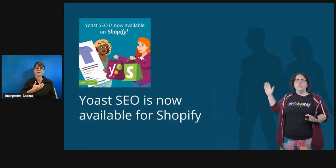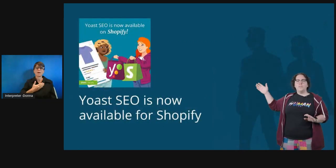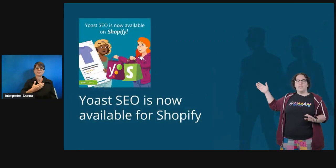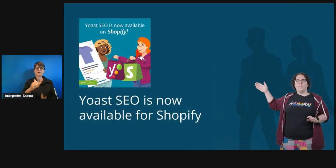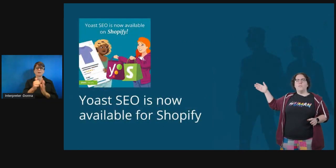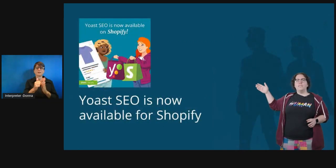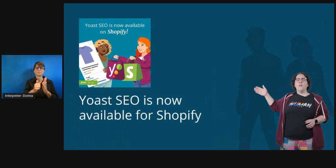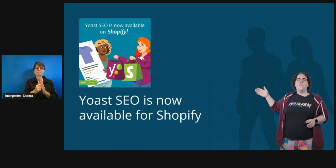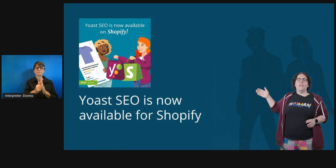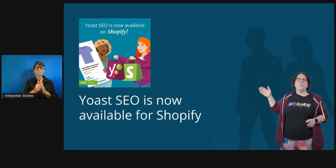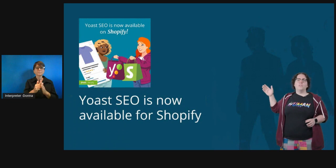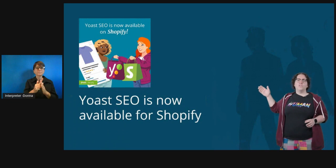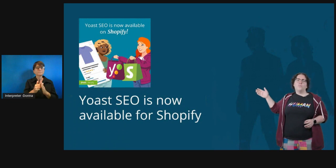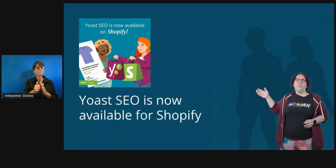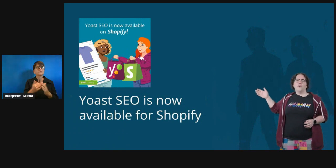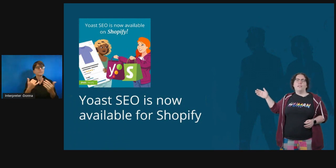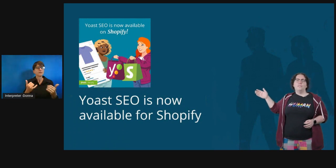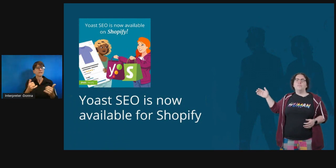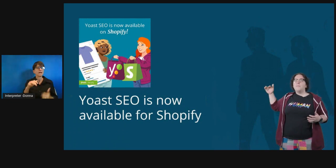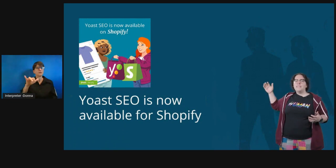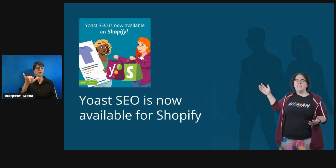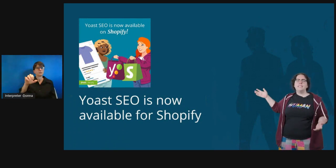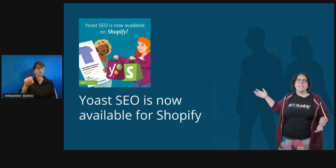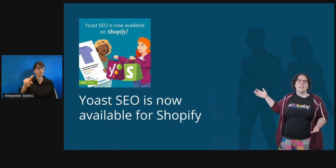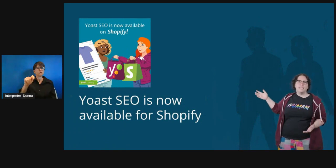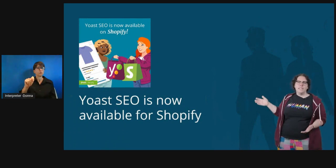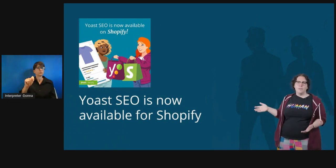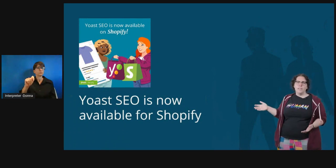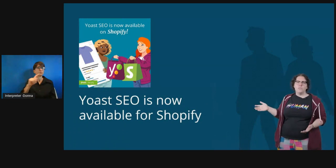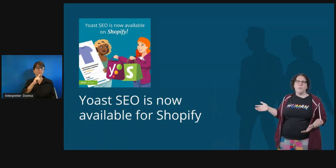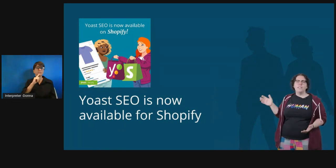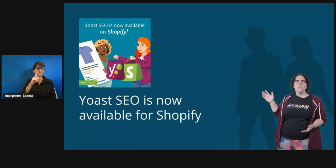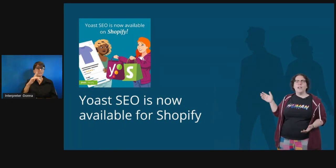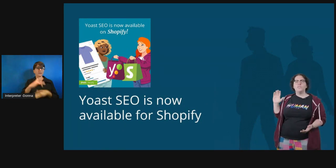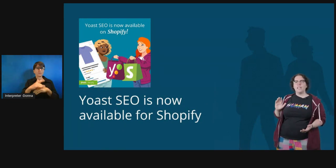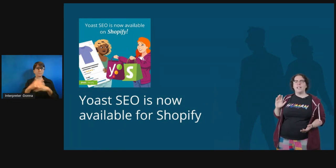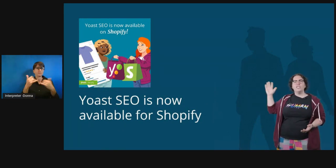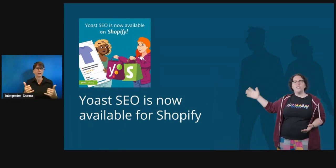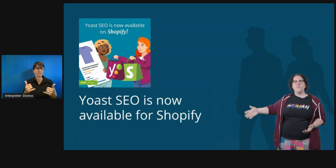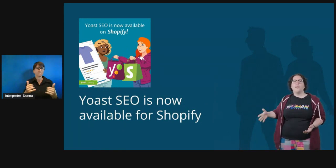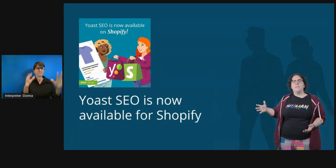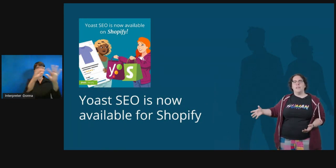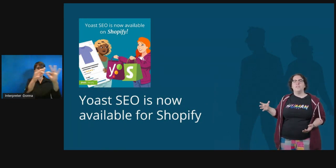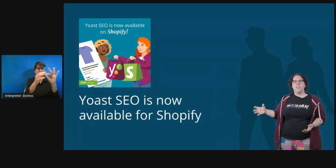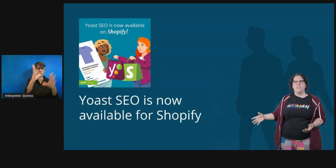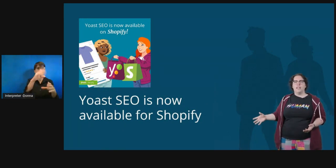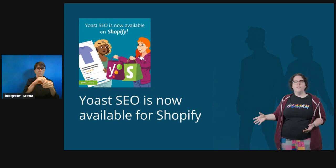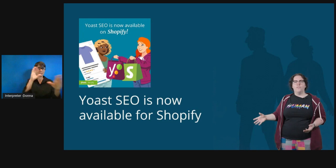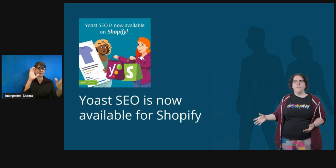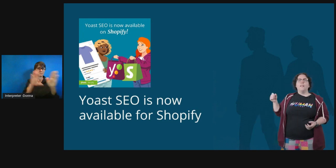Yoast SEO is now available in Shopify. Basically, it’s the text in the image. While it’s fine to actually describe the image itself,